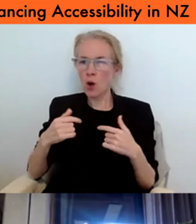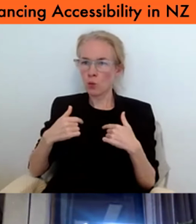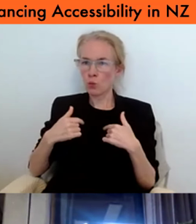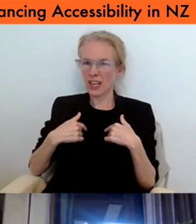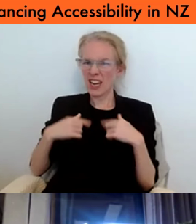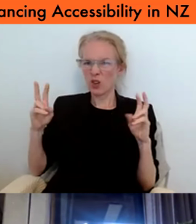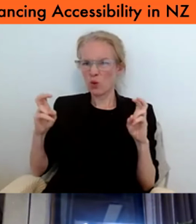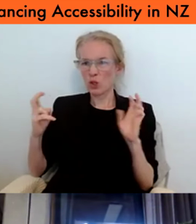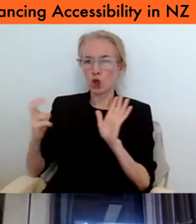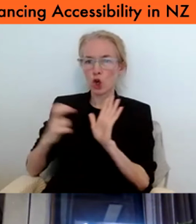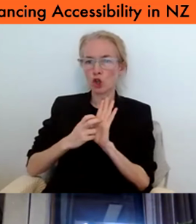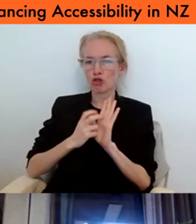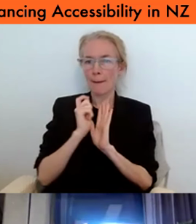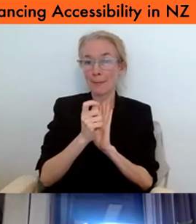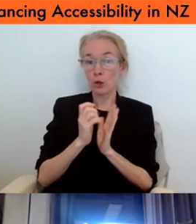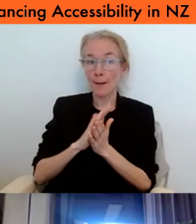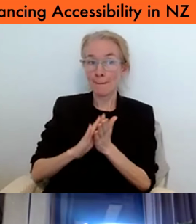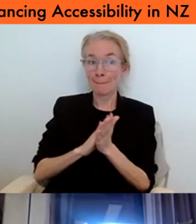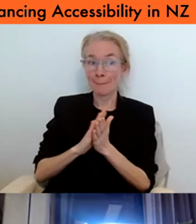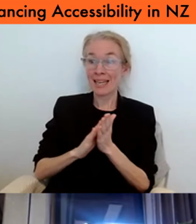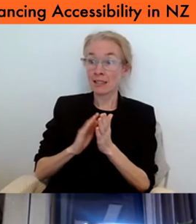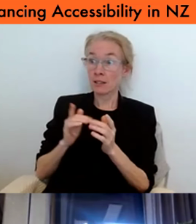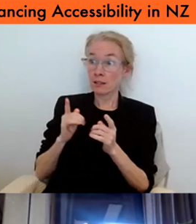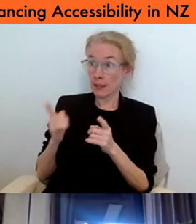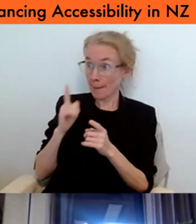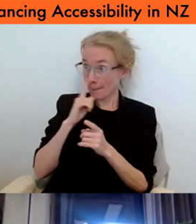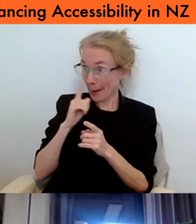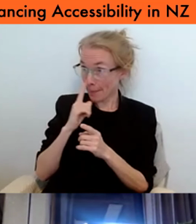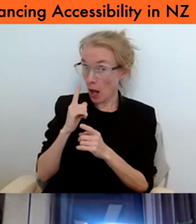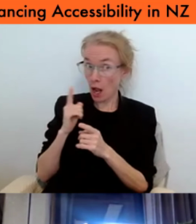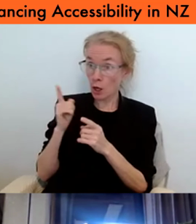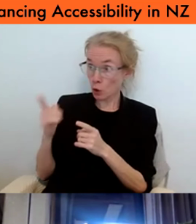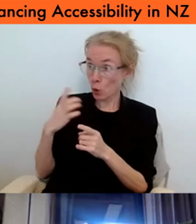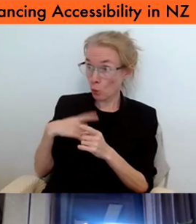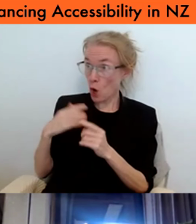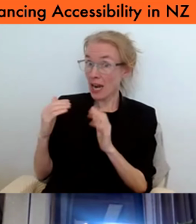we build for people, we don't do a lot of developments. I don't